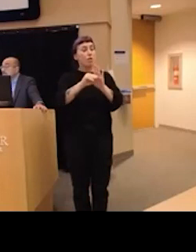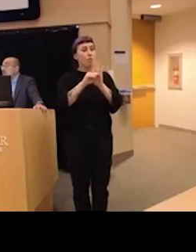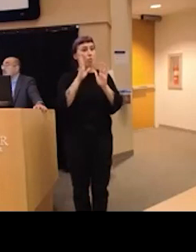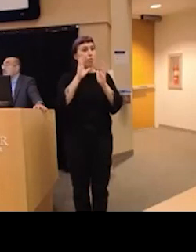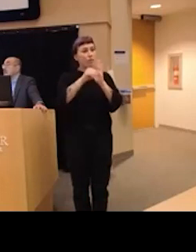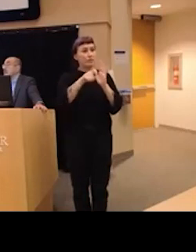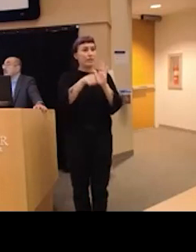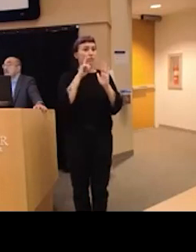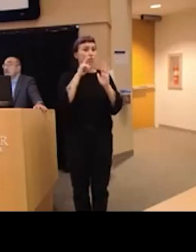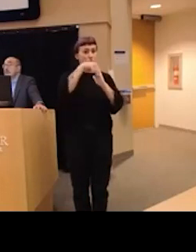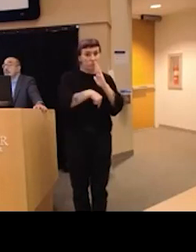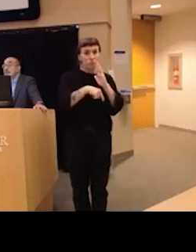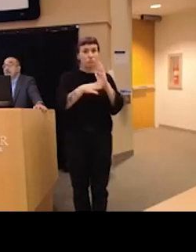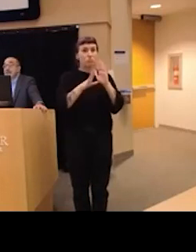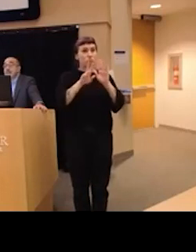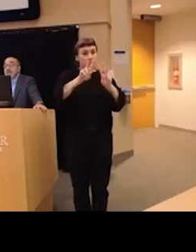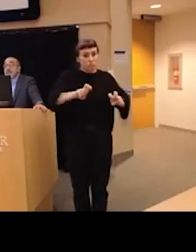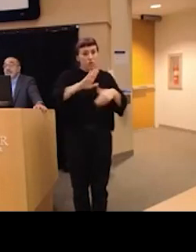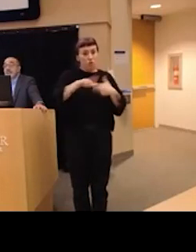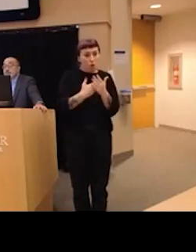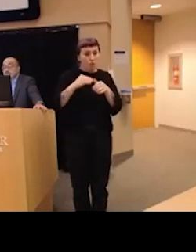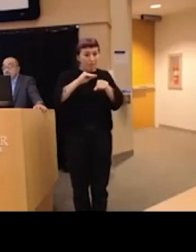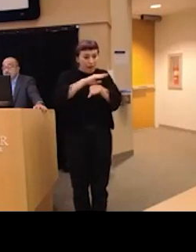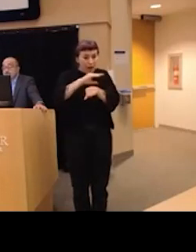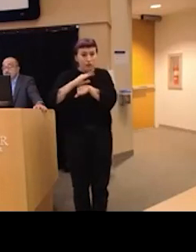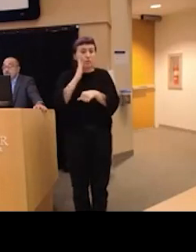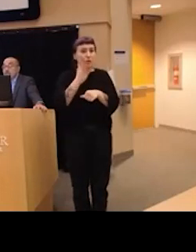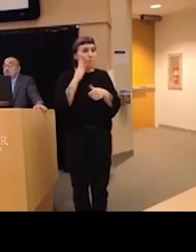evaluation and understanding of all the factors that may amplify and perpetuate pain and then